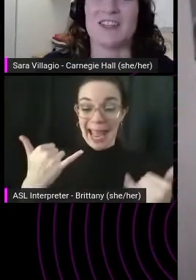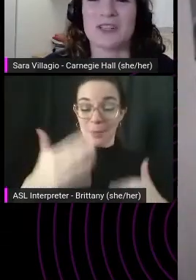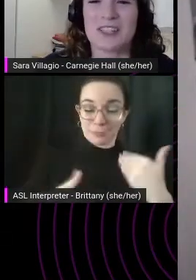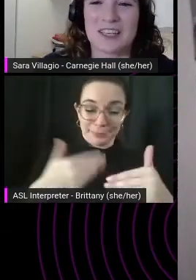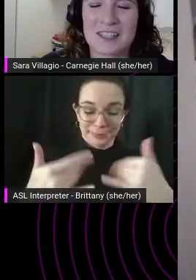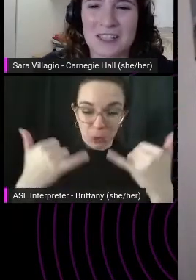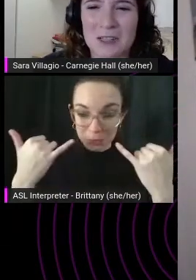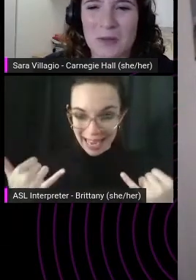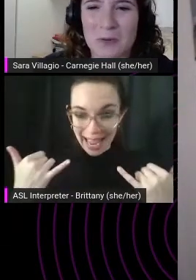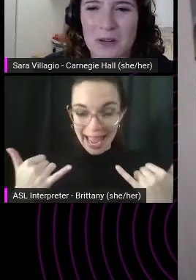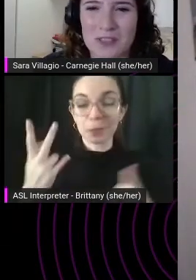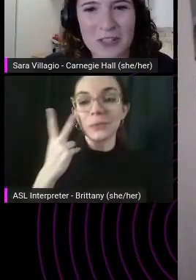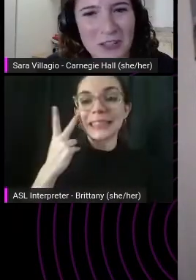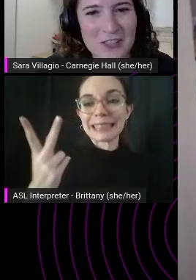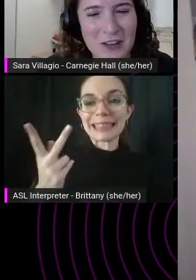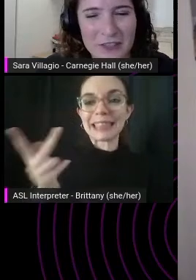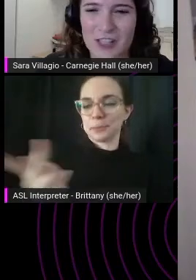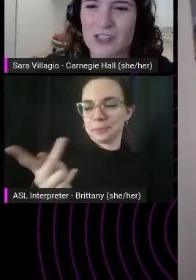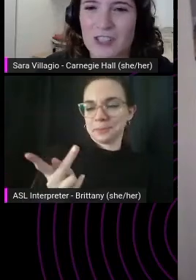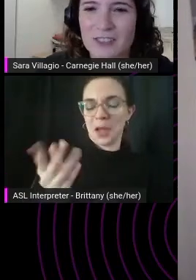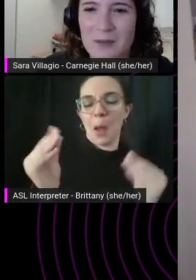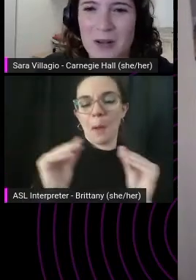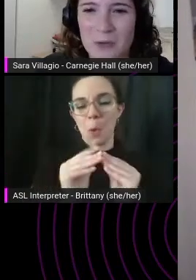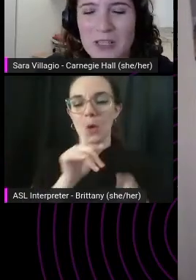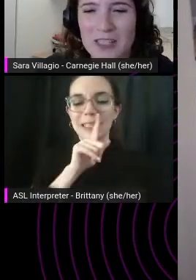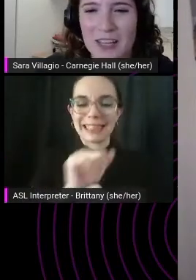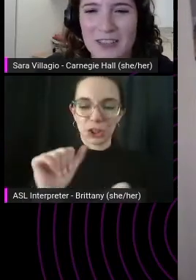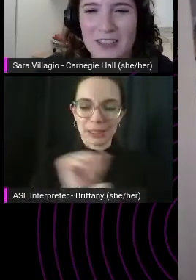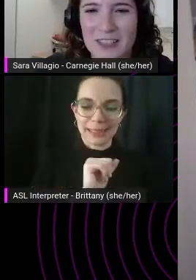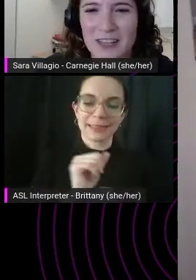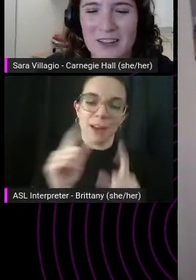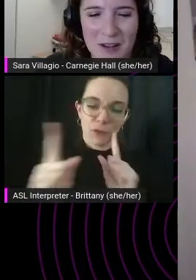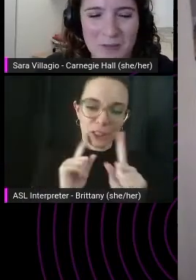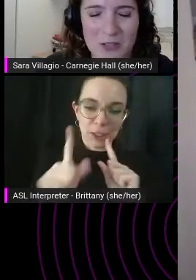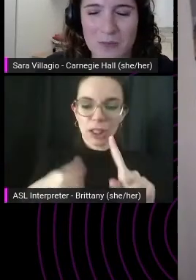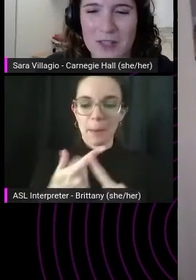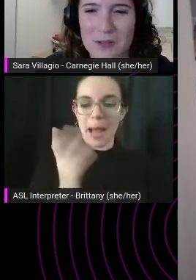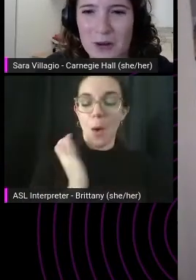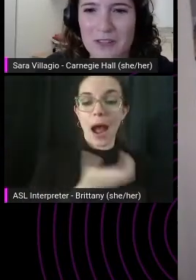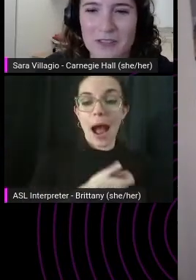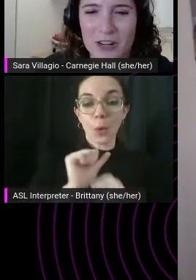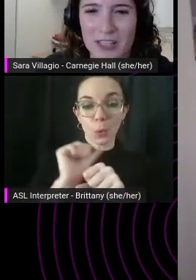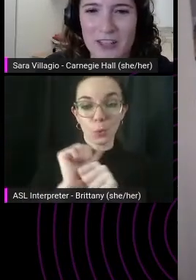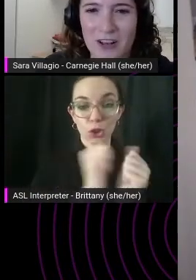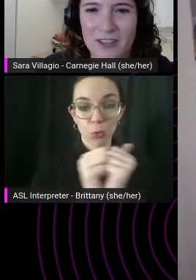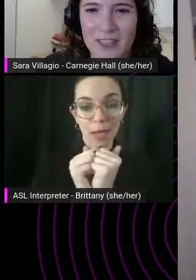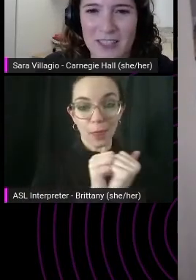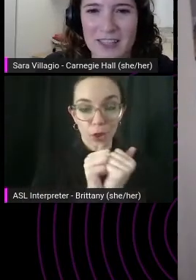you can see us a little bit more of a serious conversation about our work together to update the brand of Carnegie Hall.